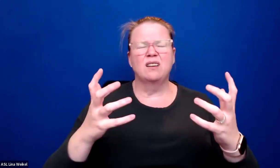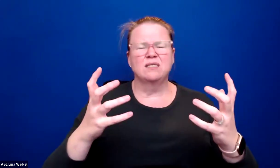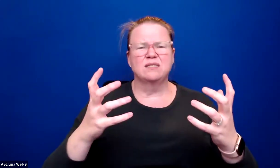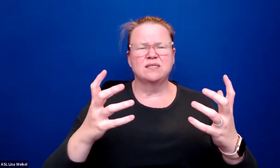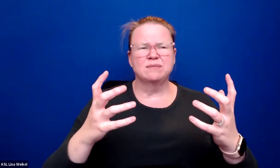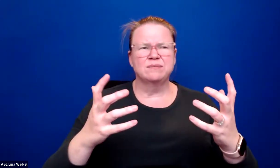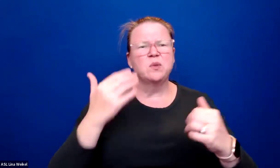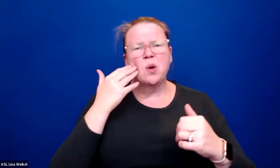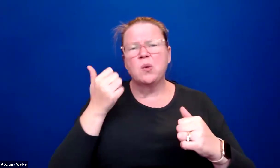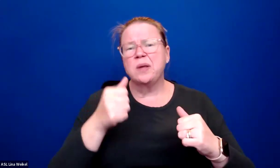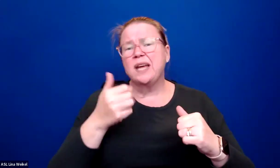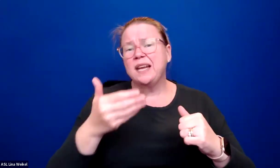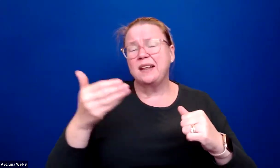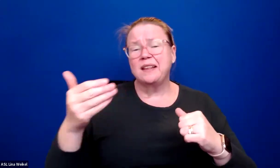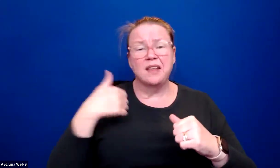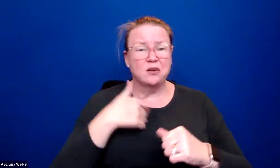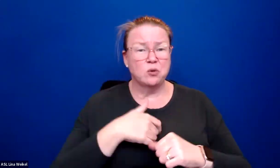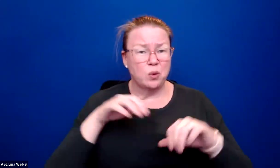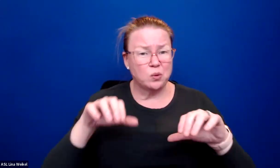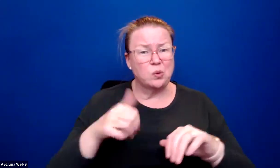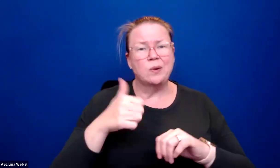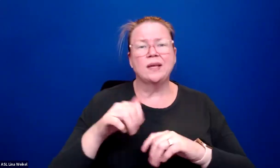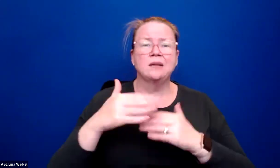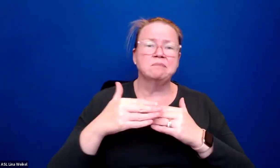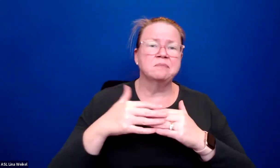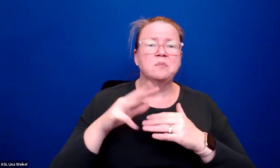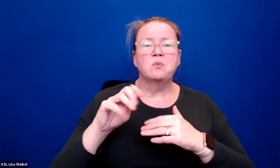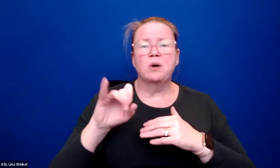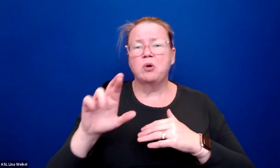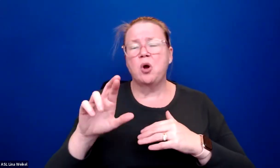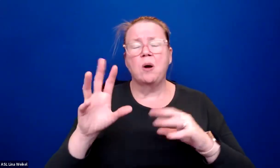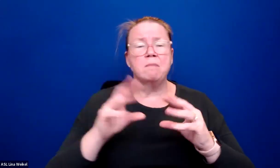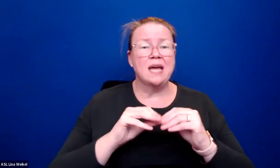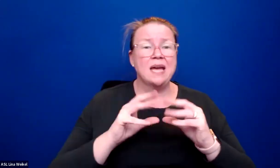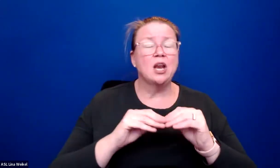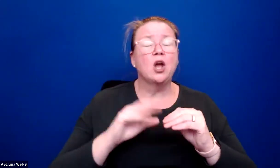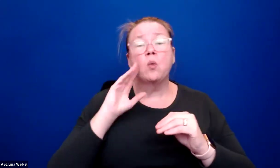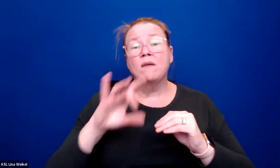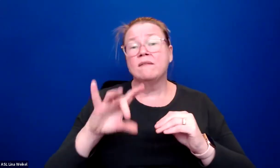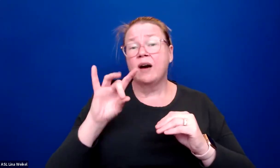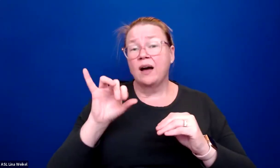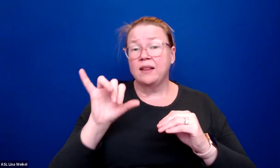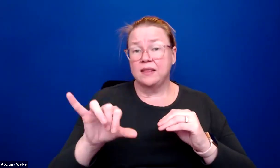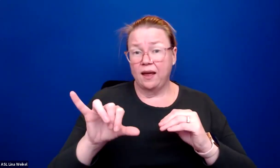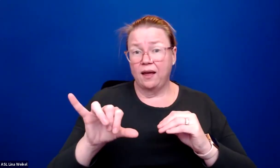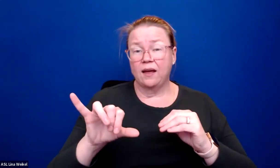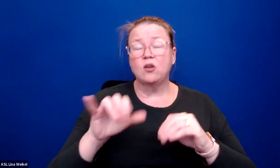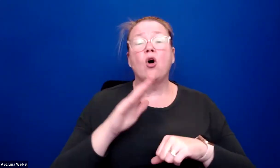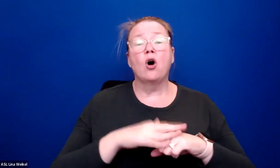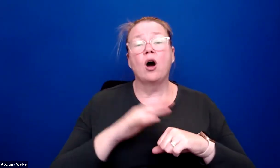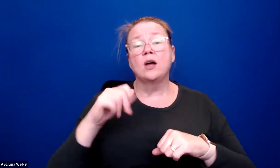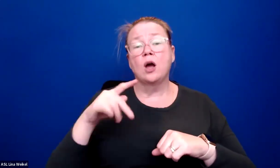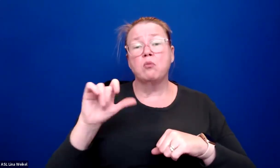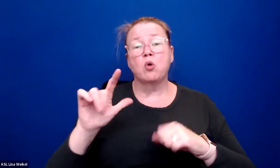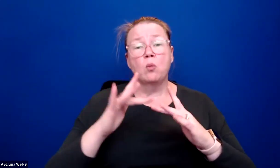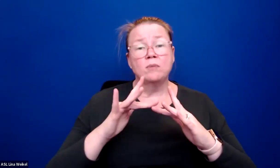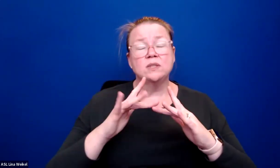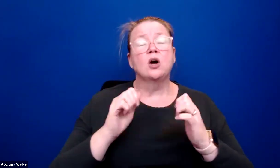Elissa w/ APRIL: you know anything that we're doing any upcoming webinars meetings you'll find them at on the April website along that right